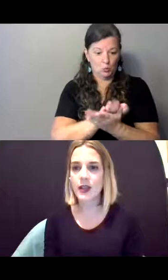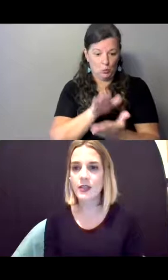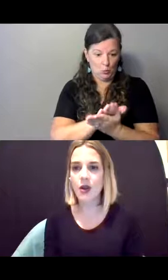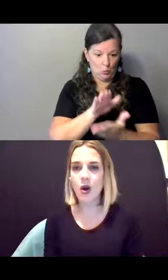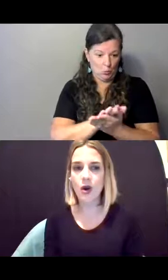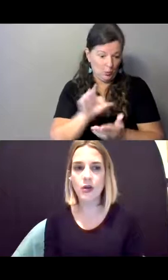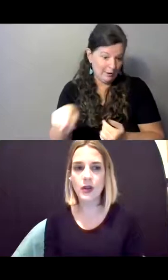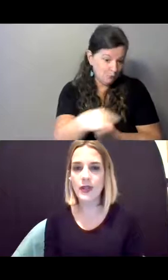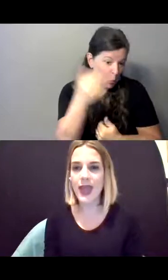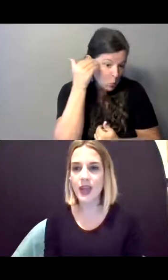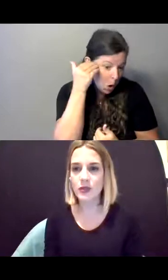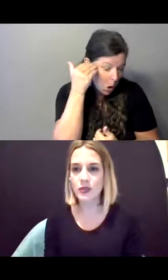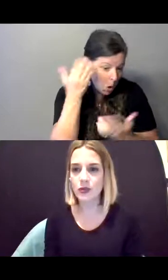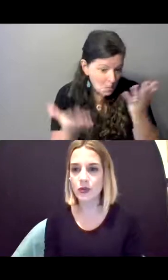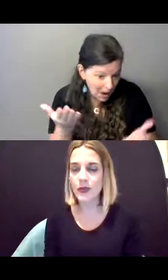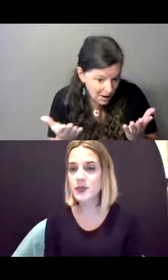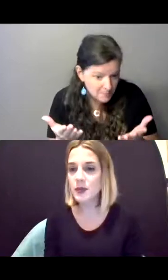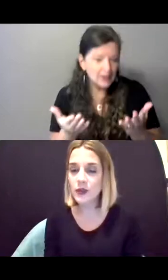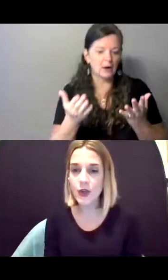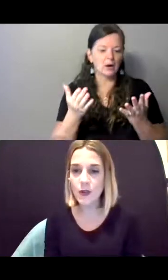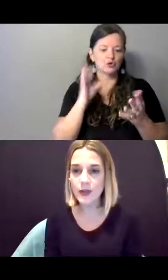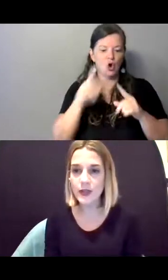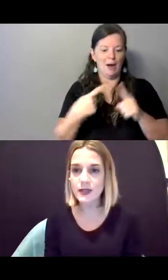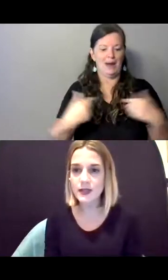and it's called "The Animal School". Maybe some of you know about this,